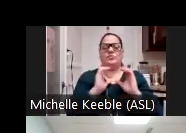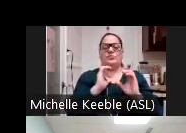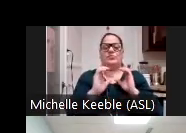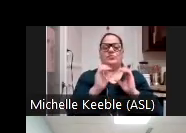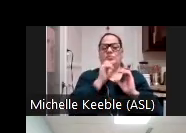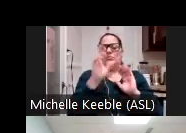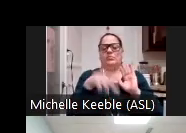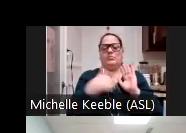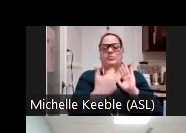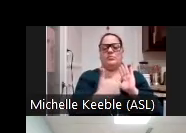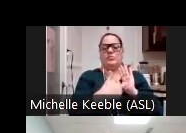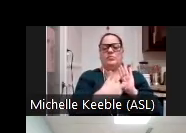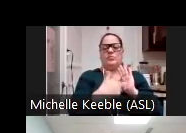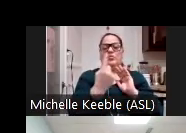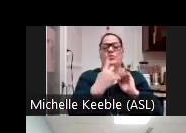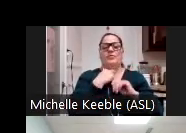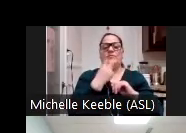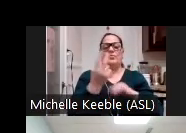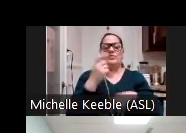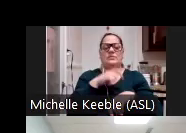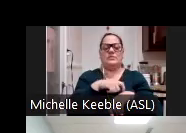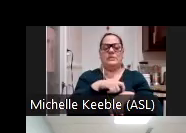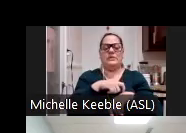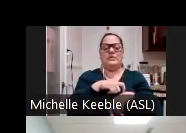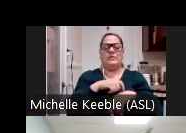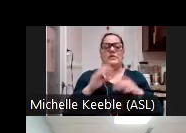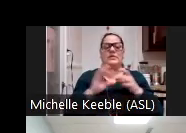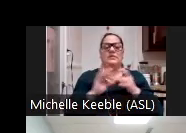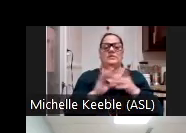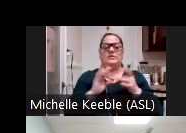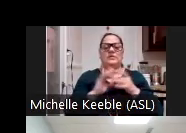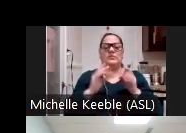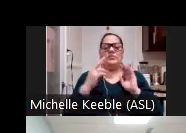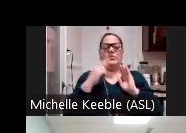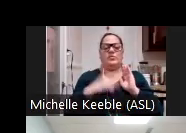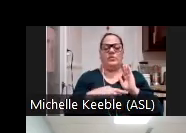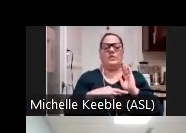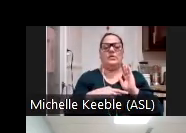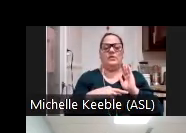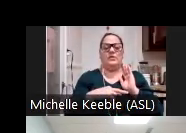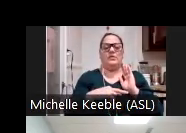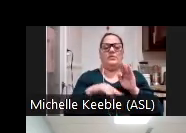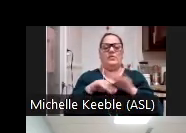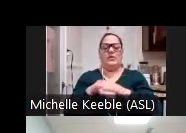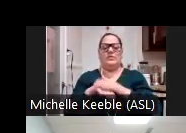one voice at a time as usual. Chat comments will be read aloud to provide access. And if you don't